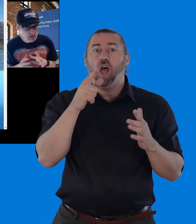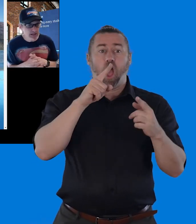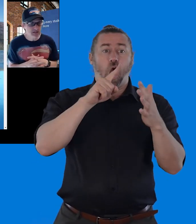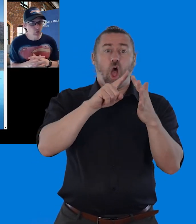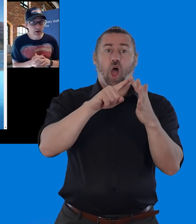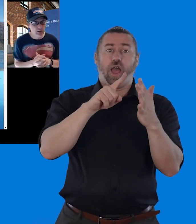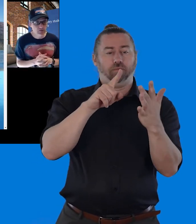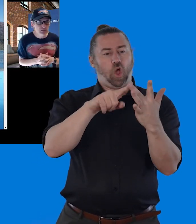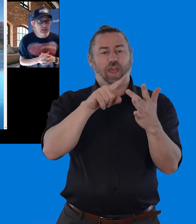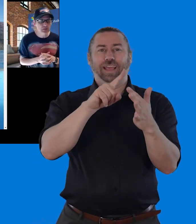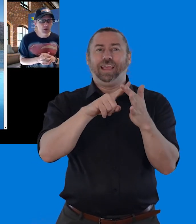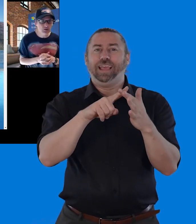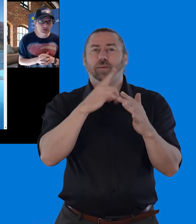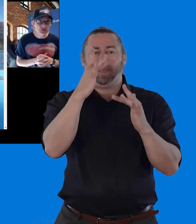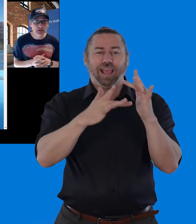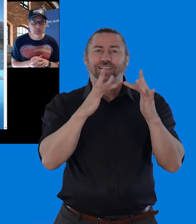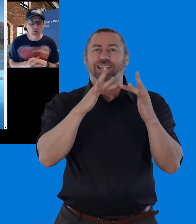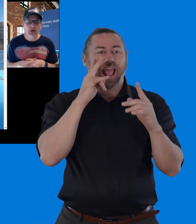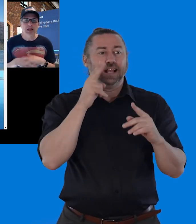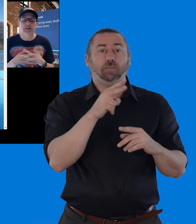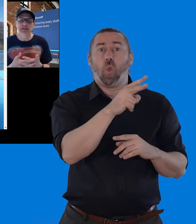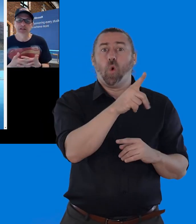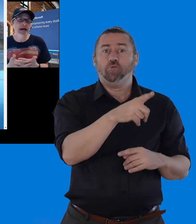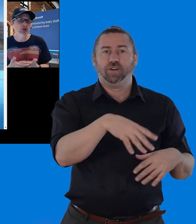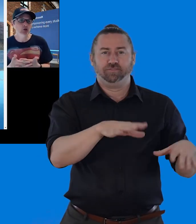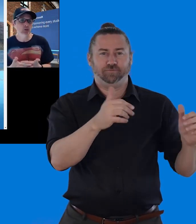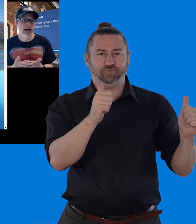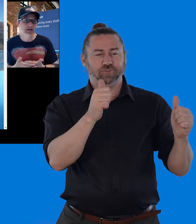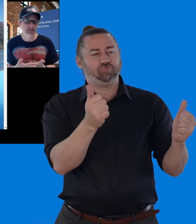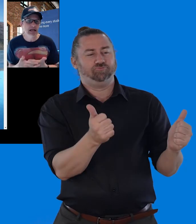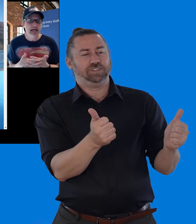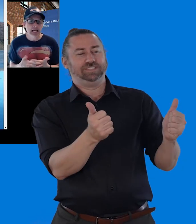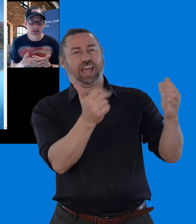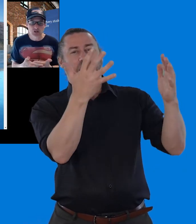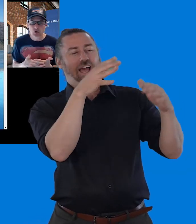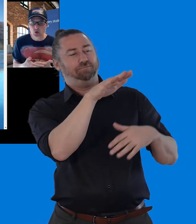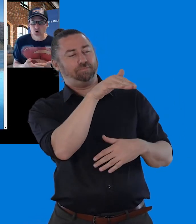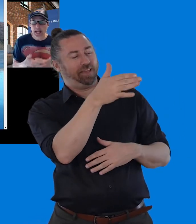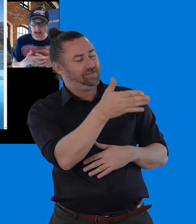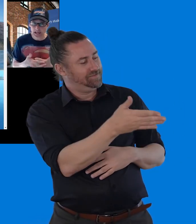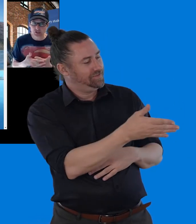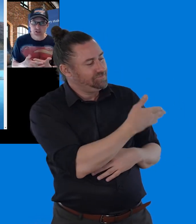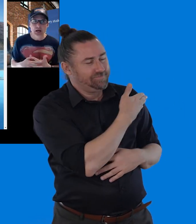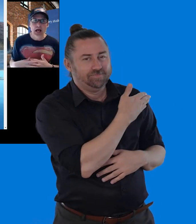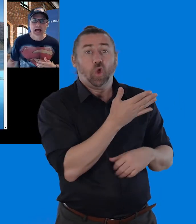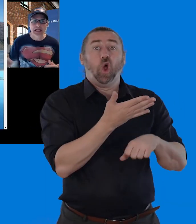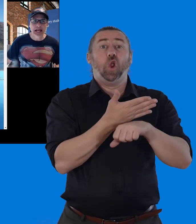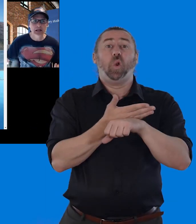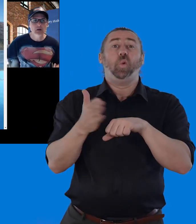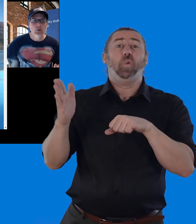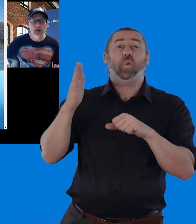OK, so we're not even using it at Microsoft anymore. This is our new browser. It's called Edge. And again, we go aka.ms/getedge.